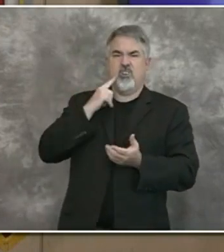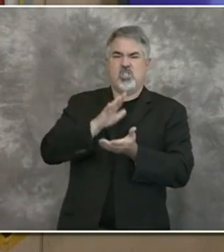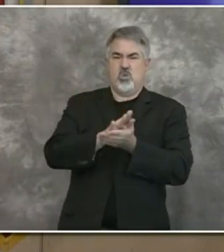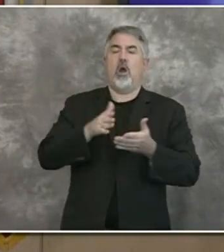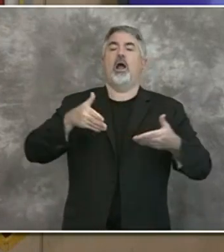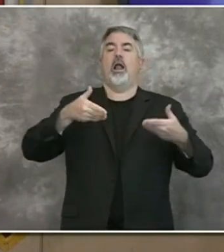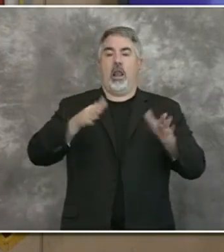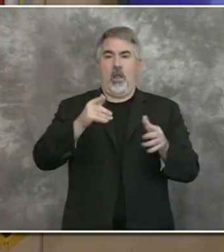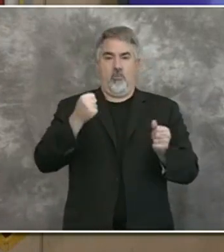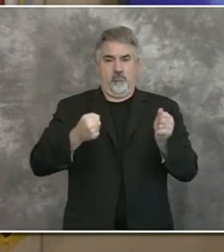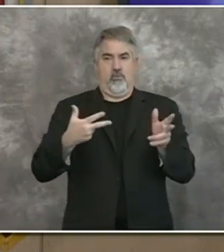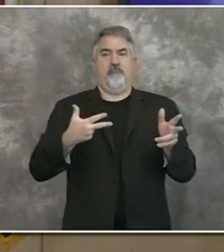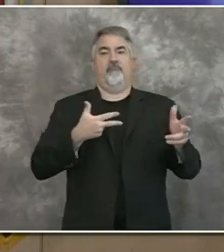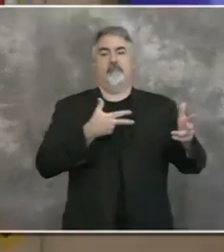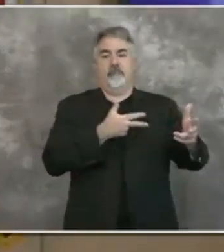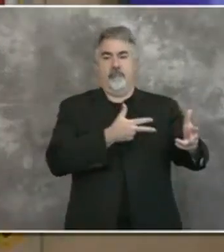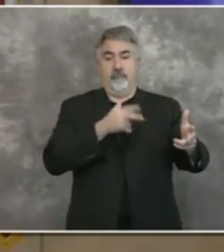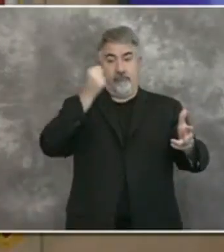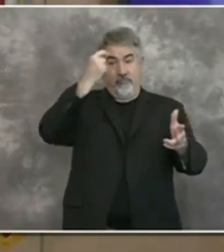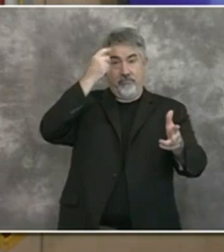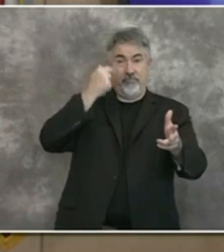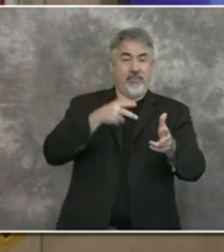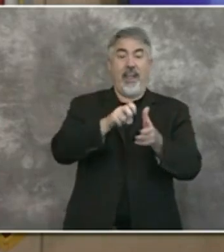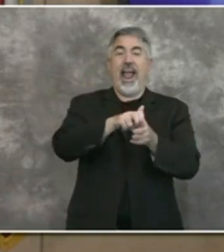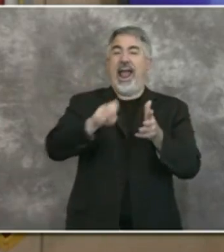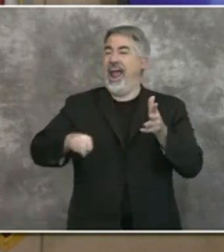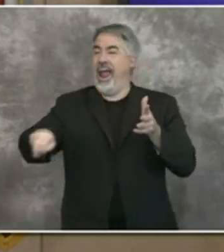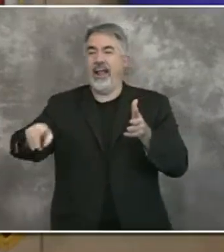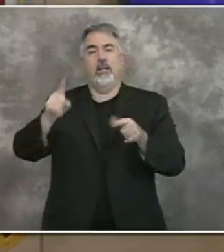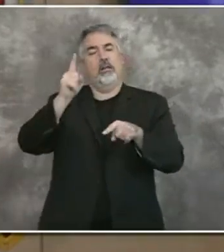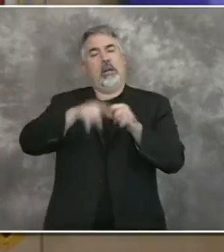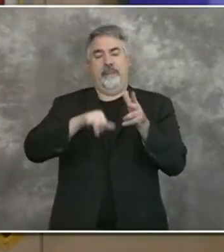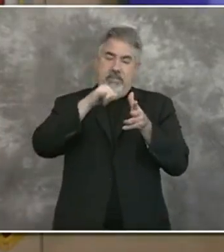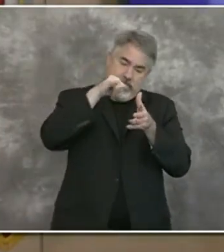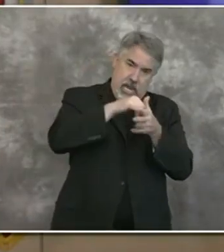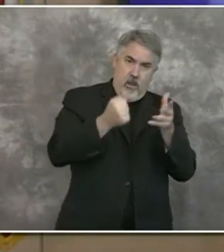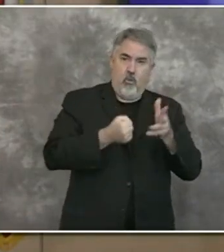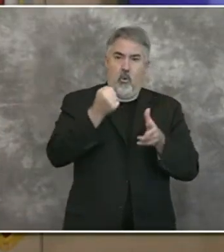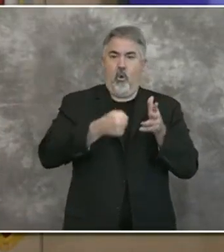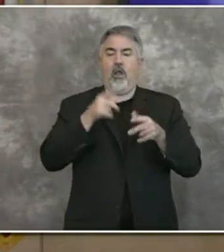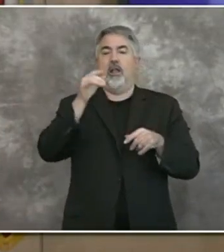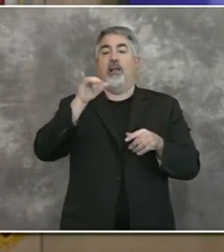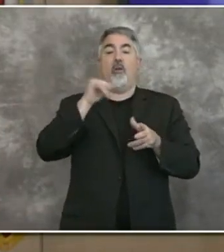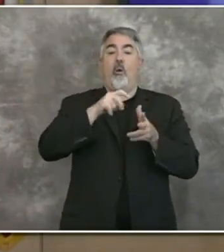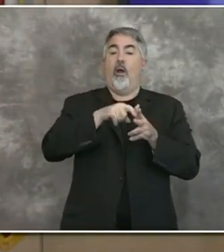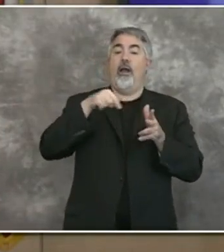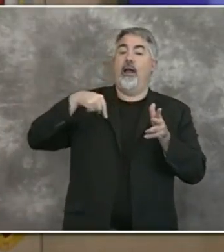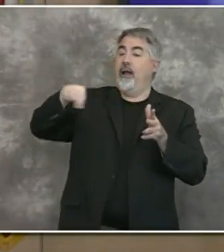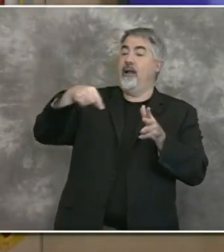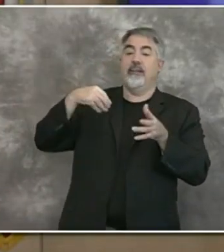PARTICULARLY FOR SCHOOLS, BUT IT APPLIES TO ANY TYPE OF DRIVE UP EVENT. THOSE ARE ALLOWABLE AND CAN PROCEED